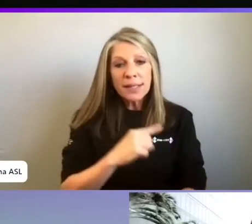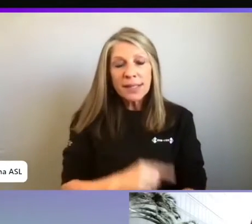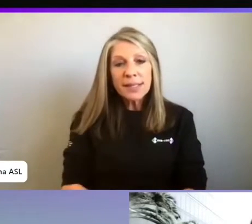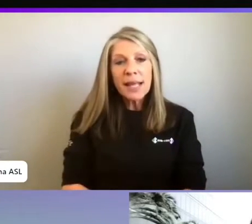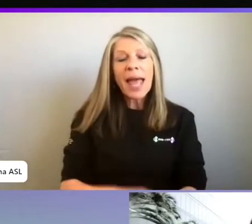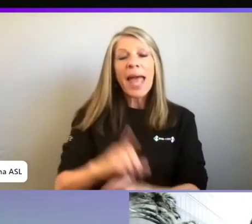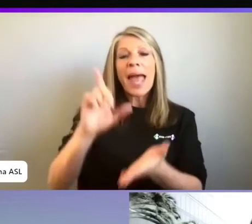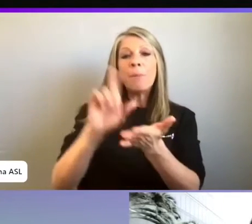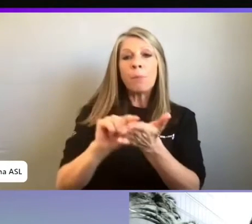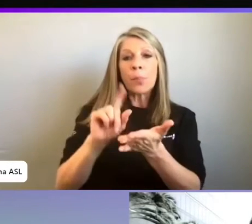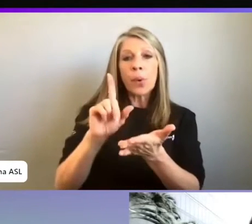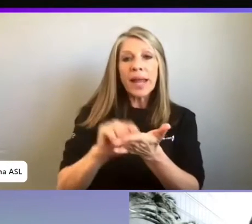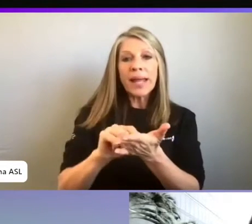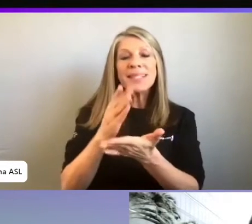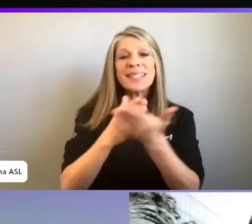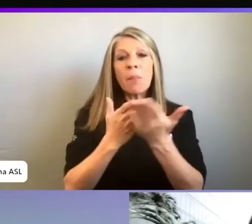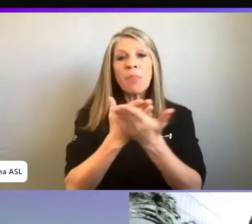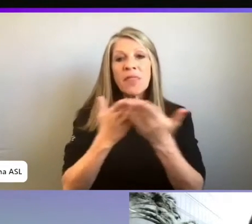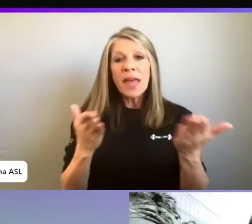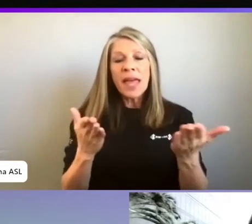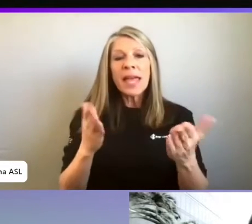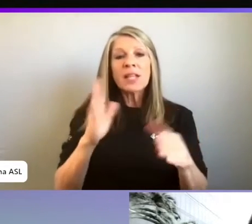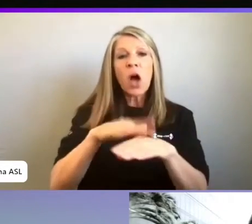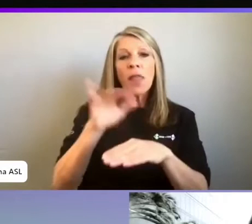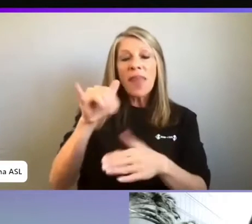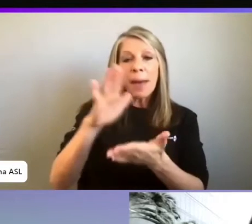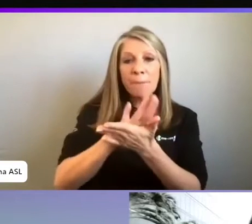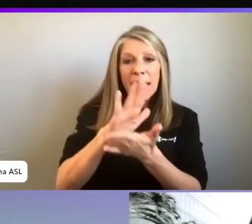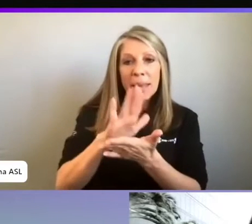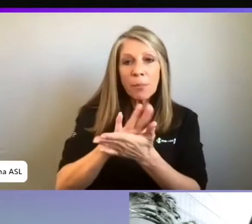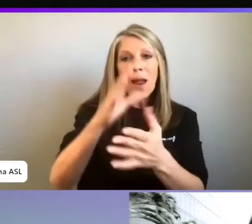there to get those things digitized